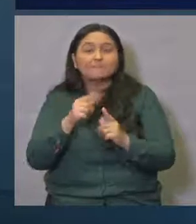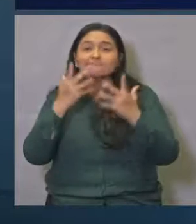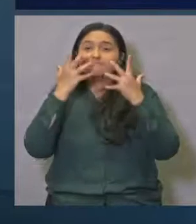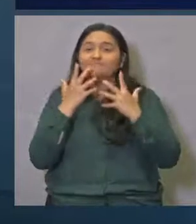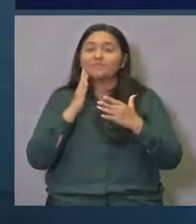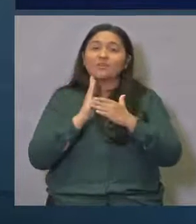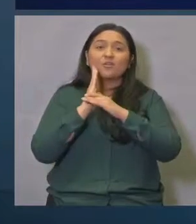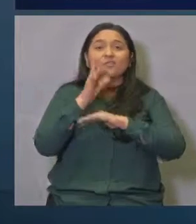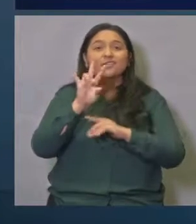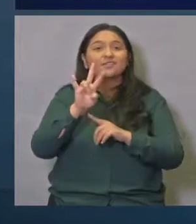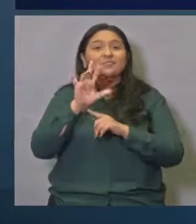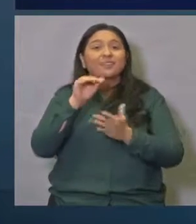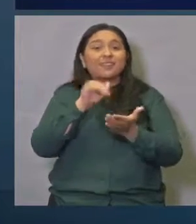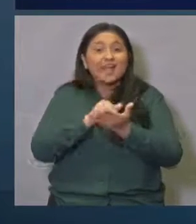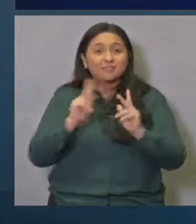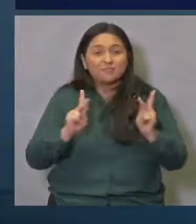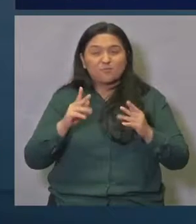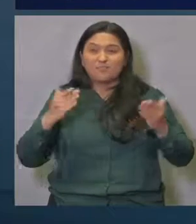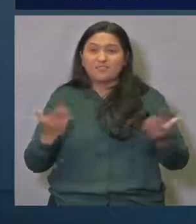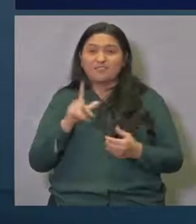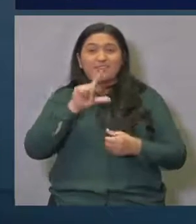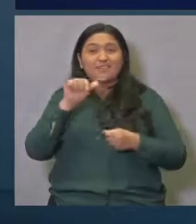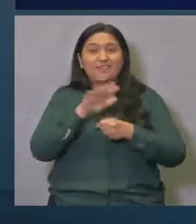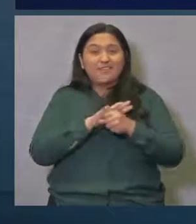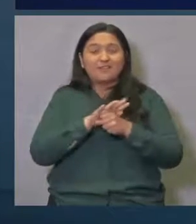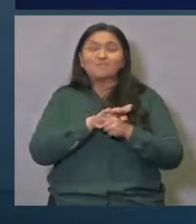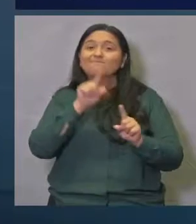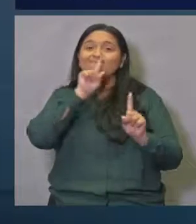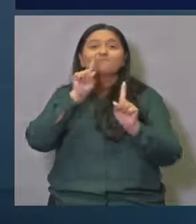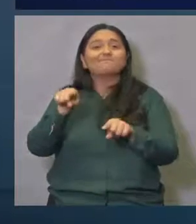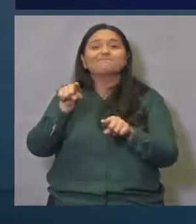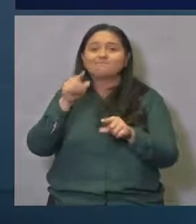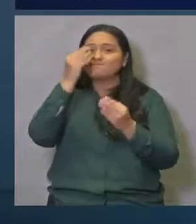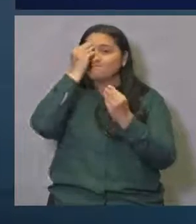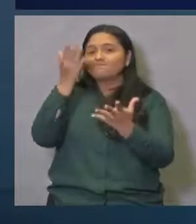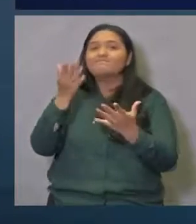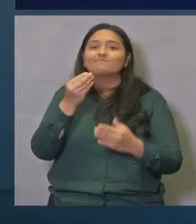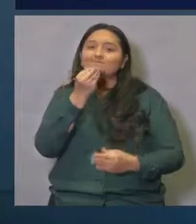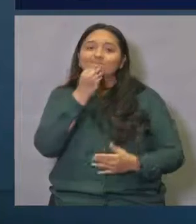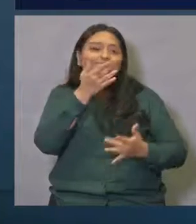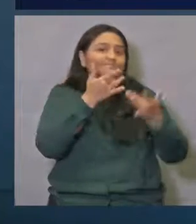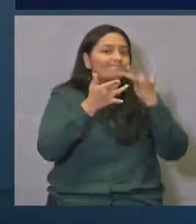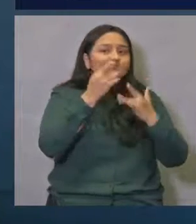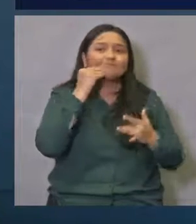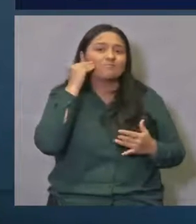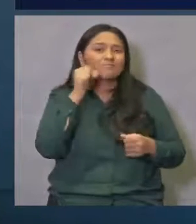OVER 700,000 PEOPLE IN LOS